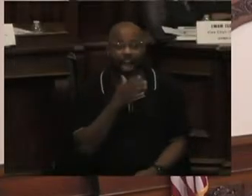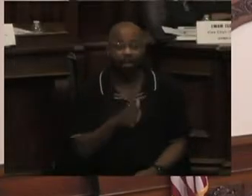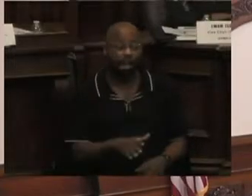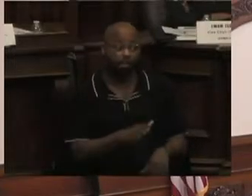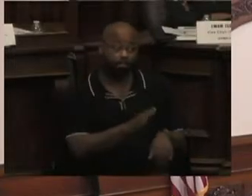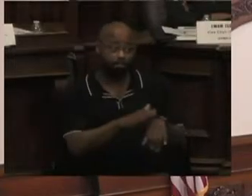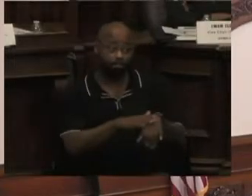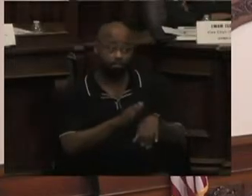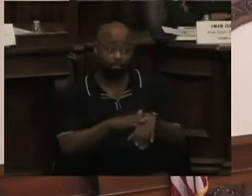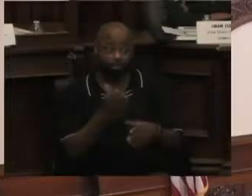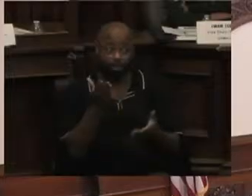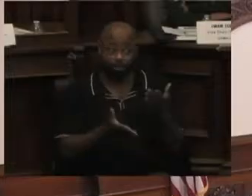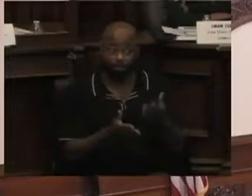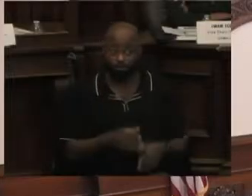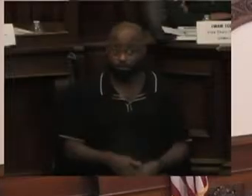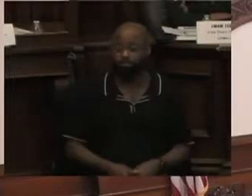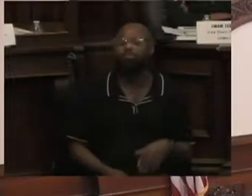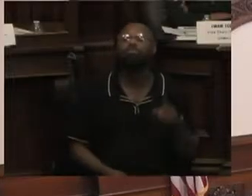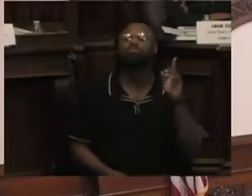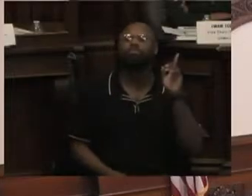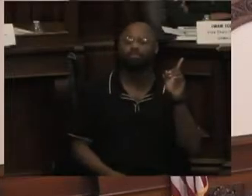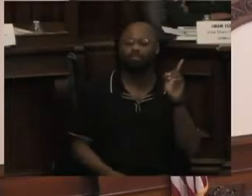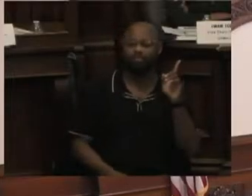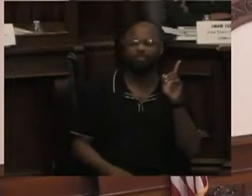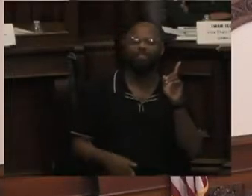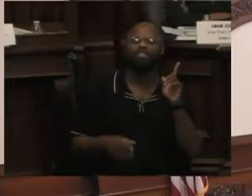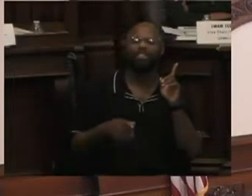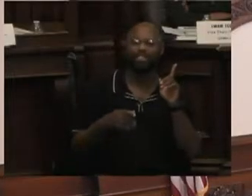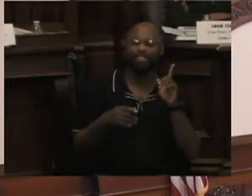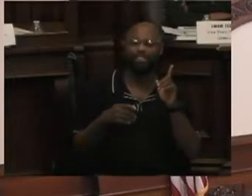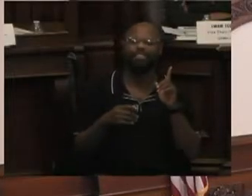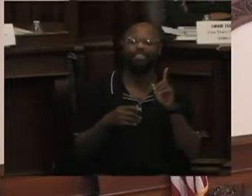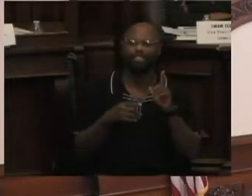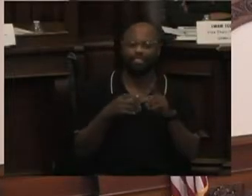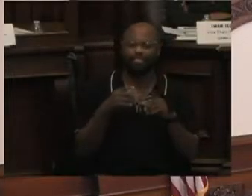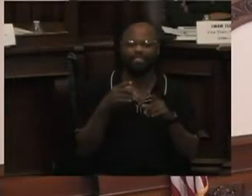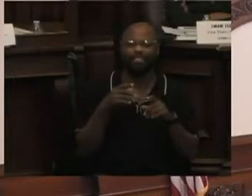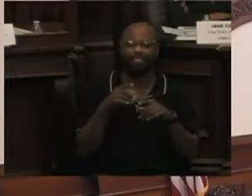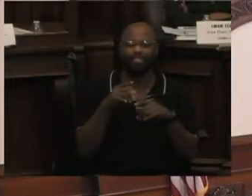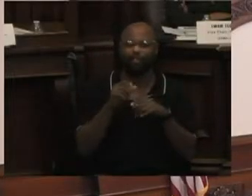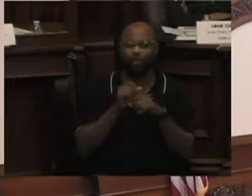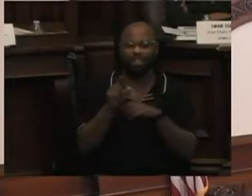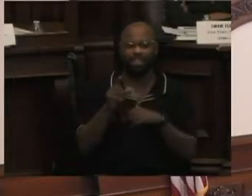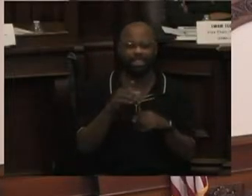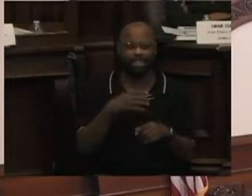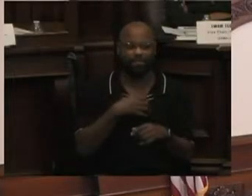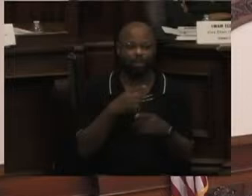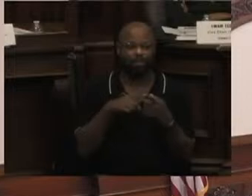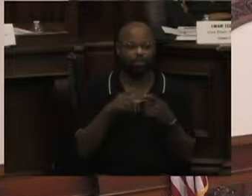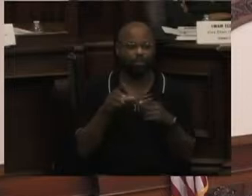You found out the hard way. I know it's not hot, right? It